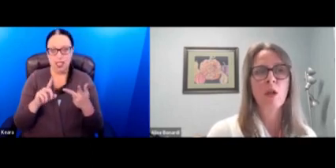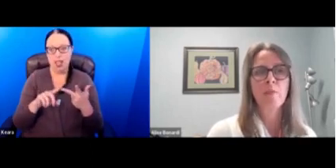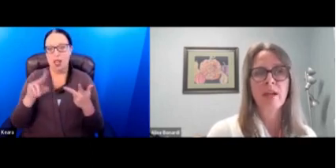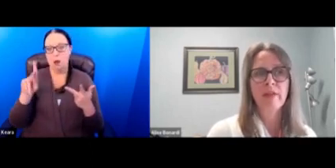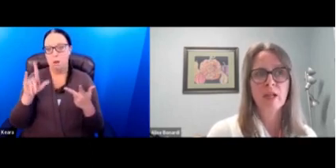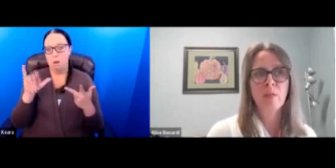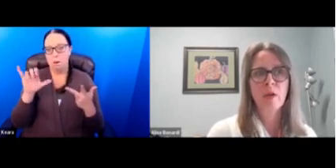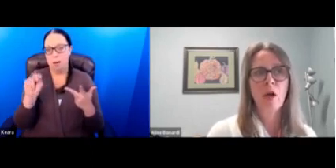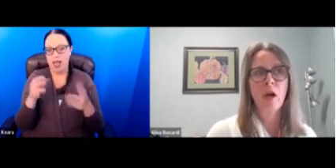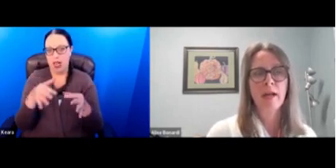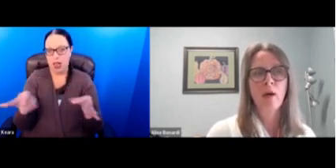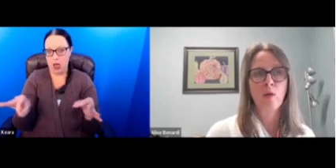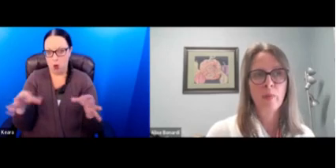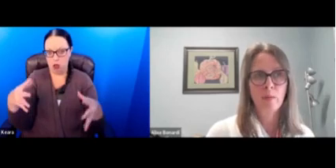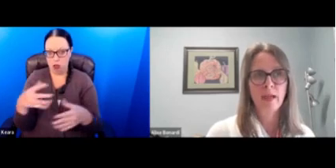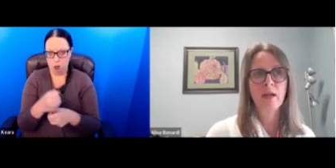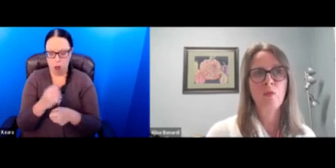will be available on our public